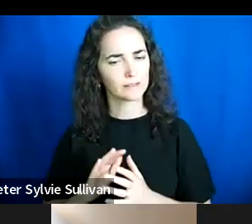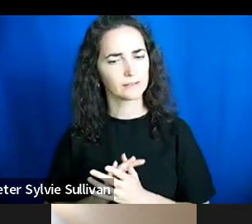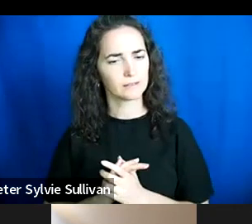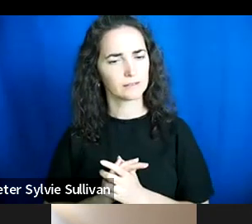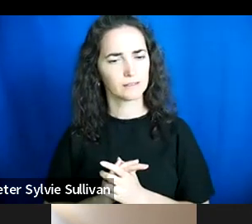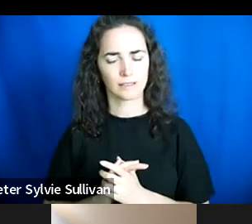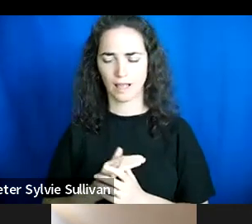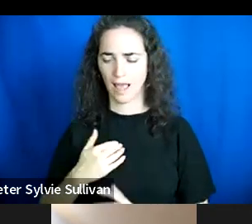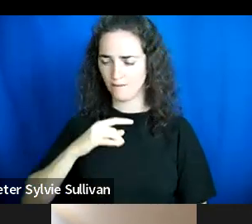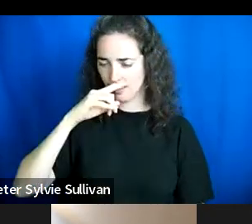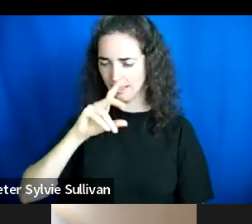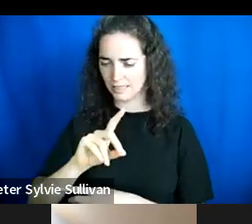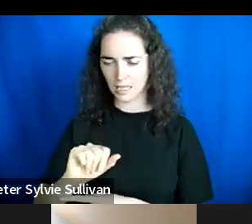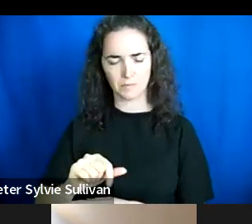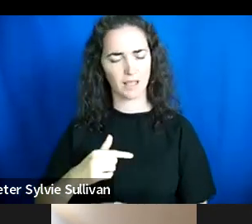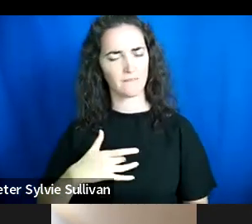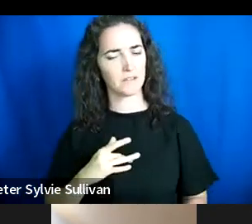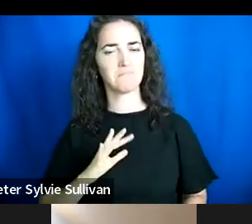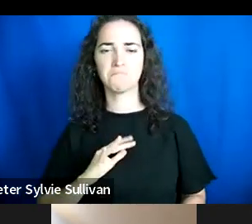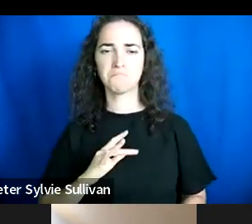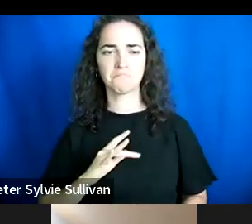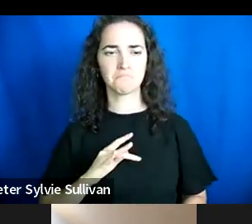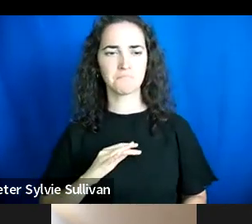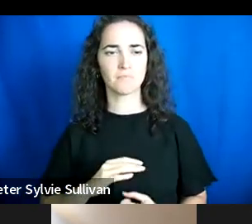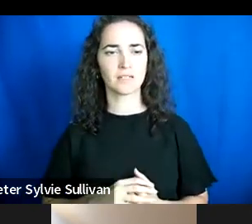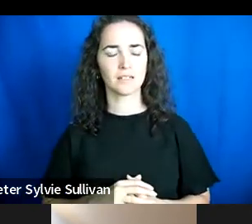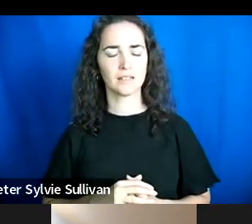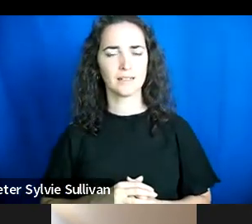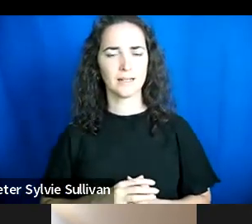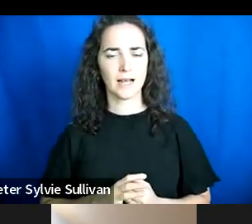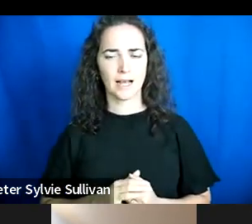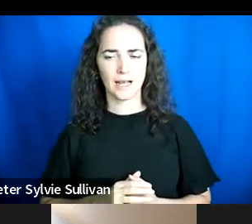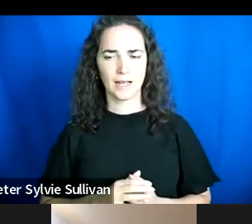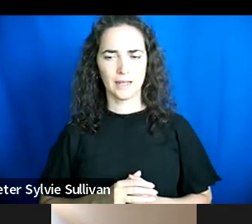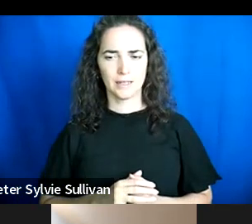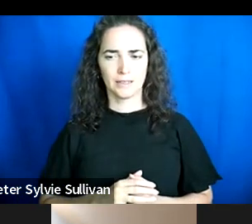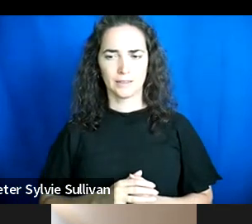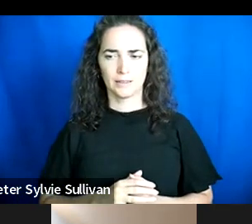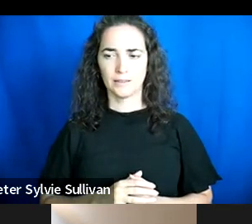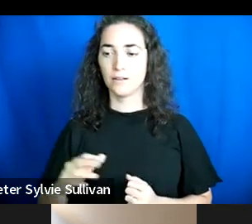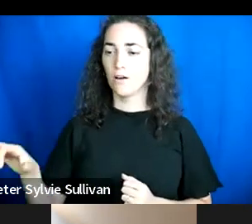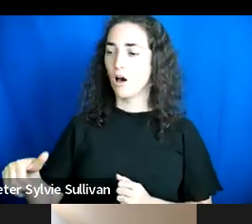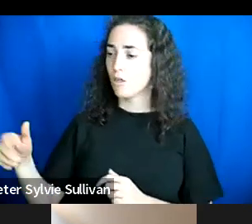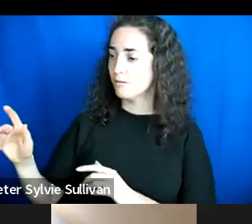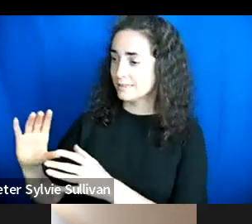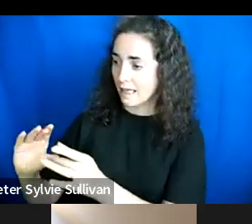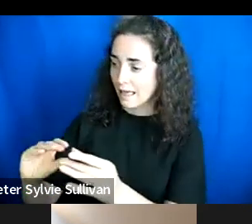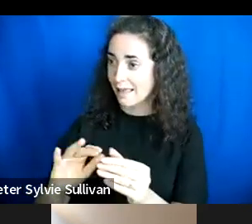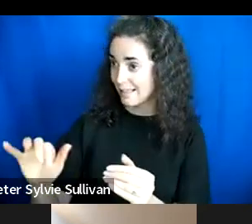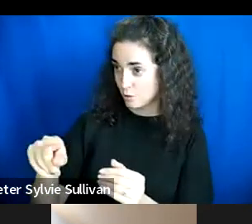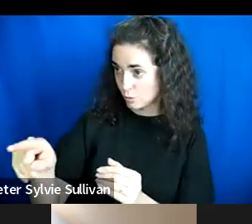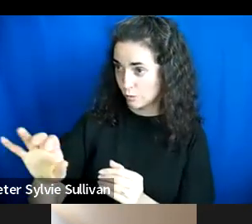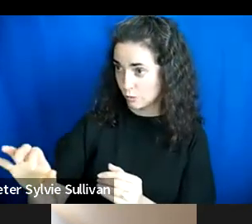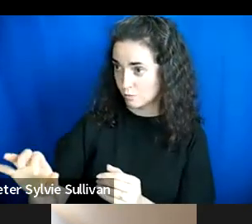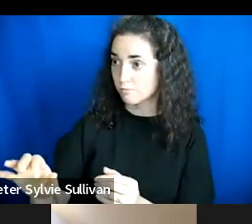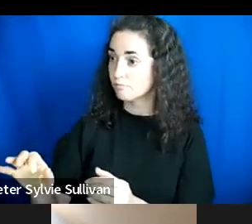Be the parent of a child with the disability. You know a lot of the things that everyone else is said, including you are very true.